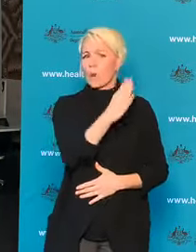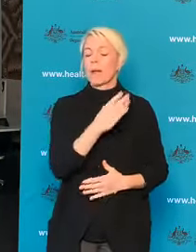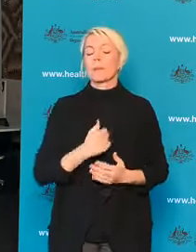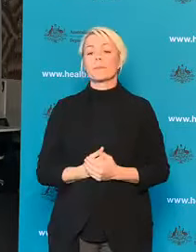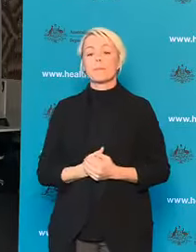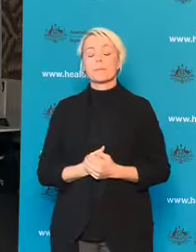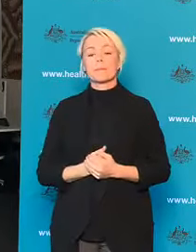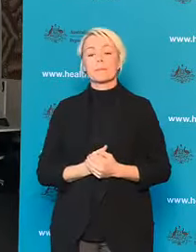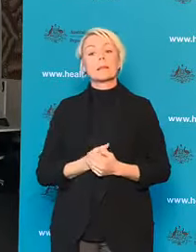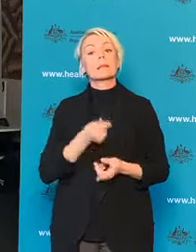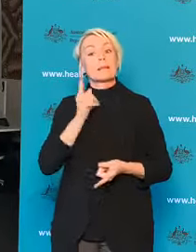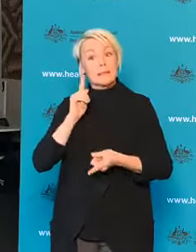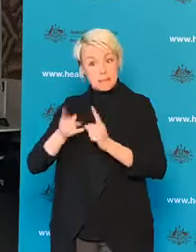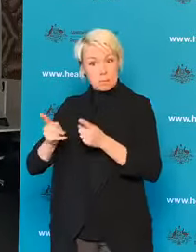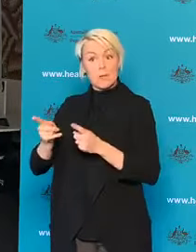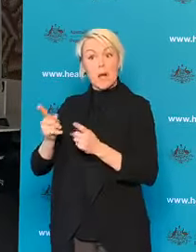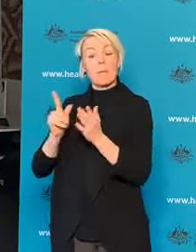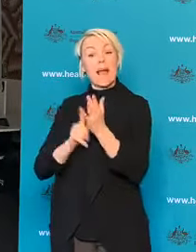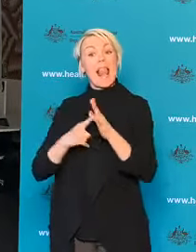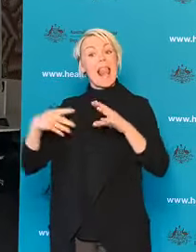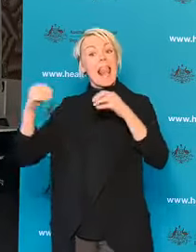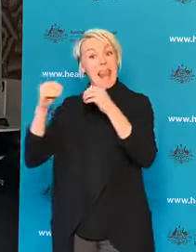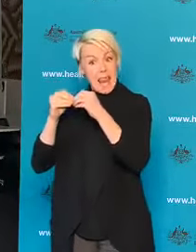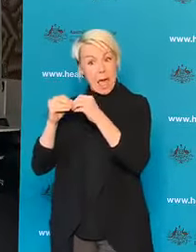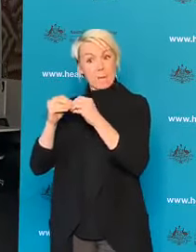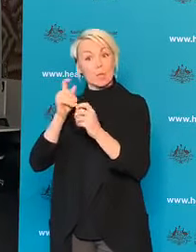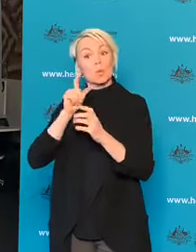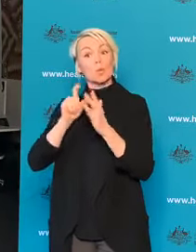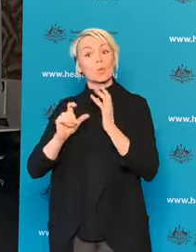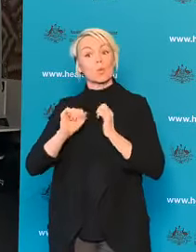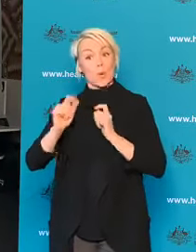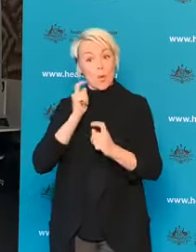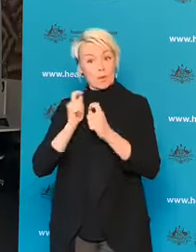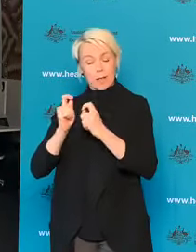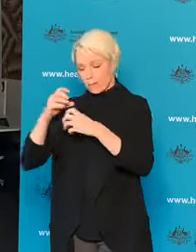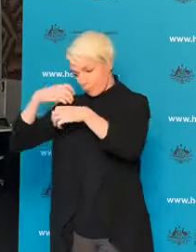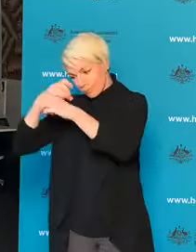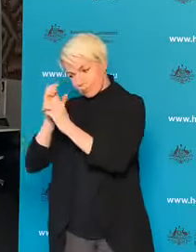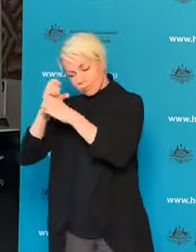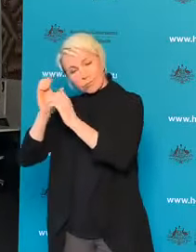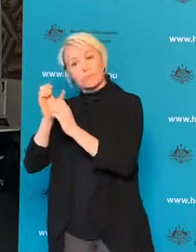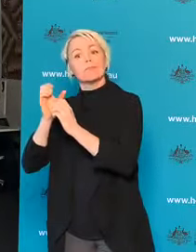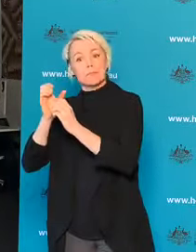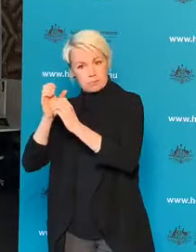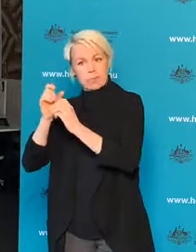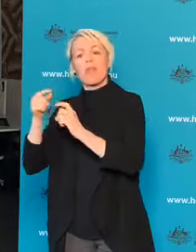by the laboratory which conducted your test that you have been diagnosed with COVID-19